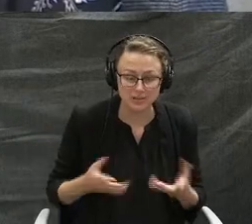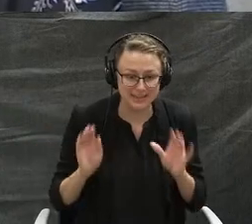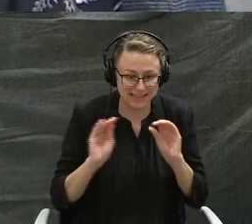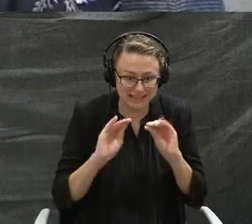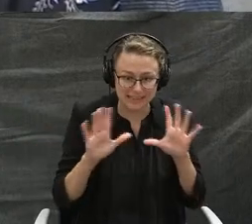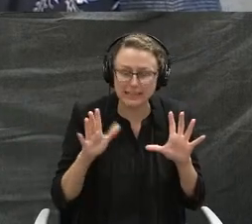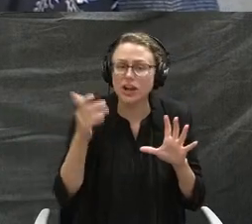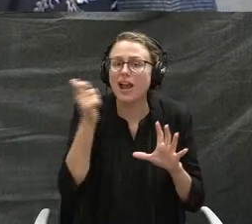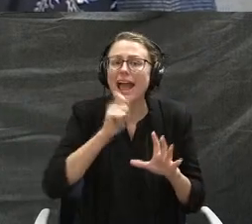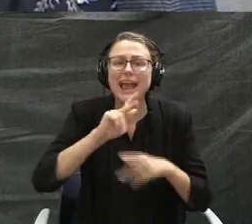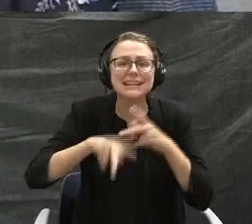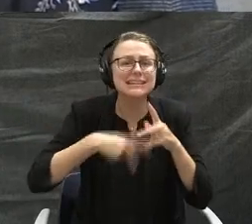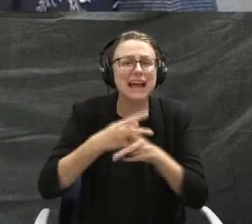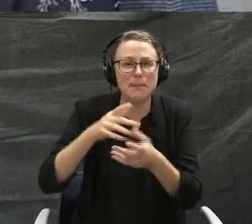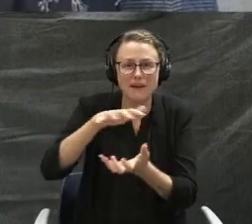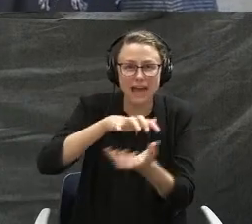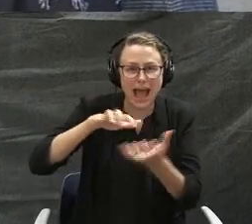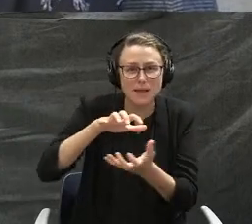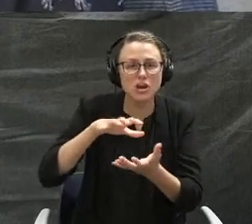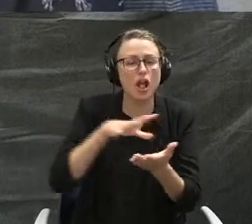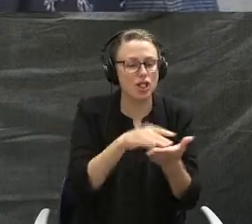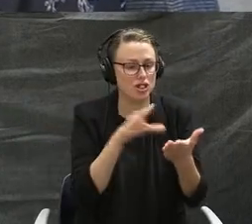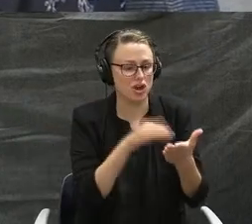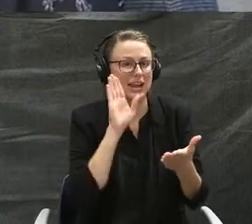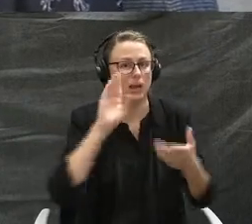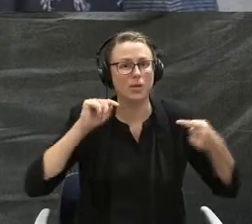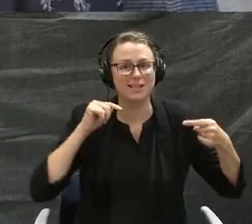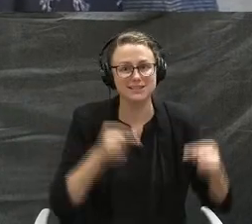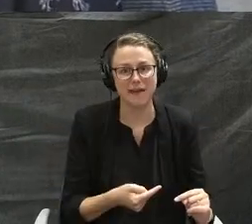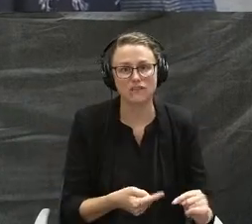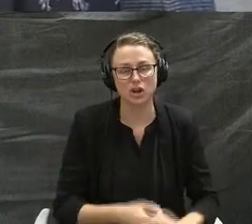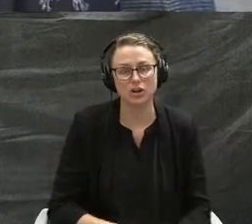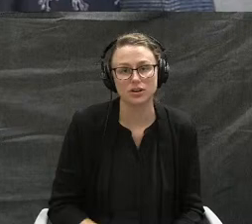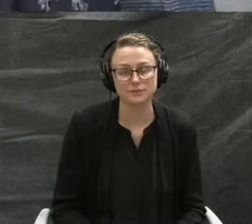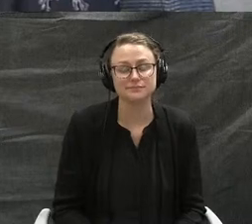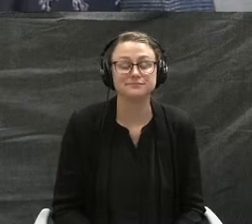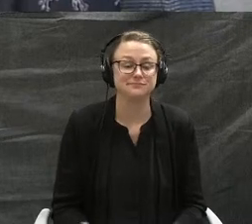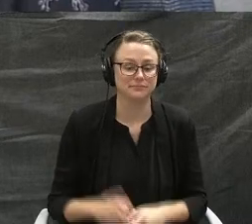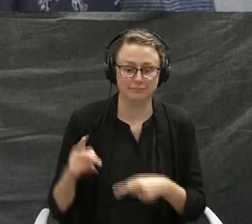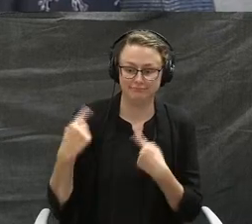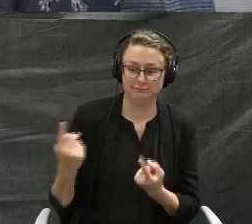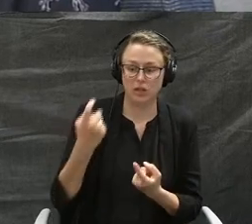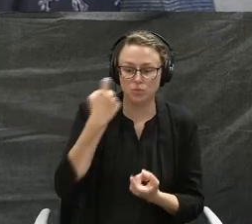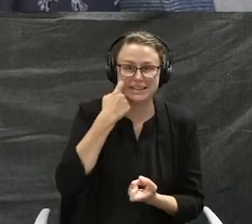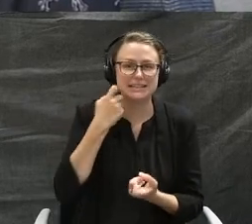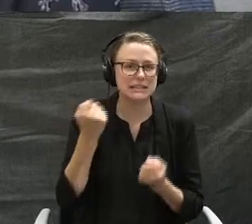hybrid learning will suffer. As of late, there has been a lot of reporting about schools and